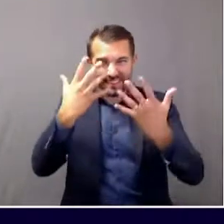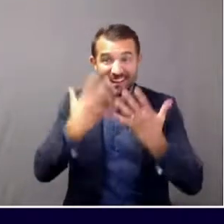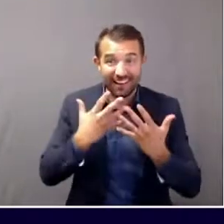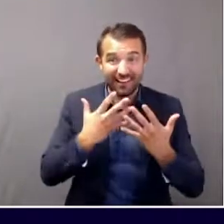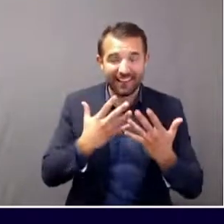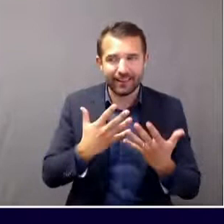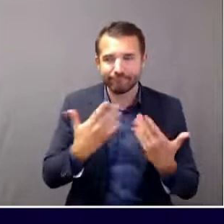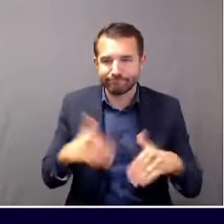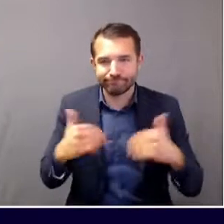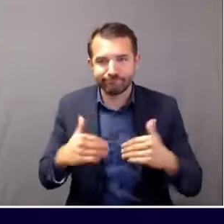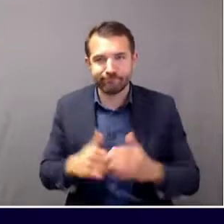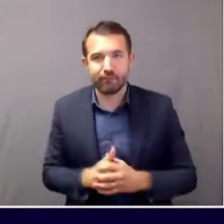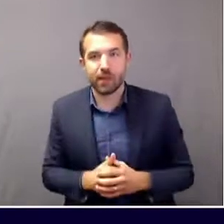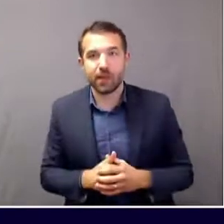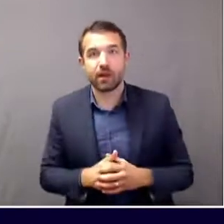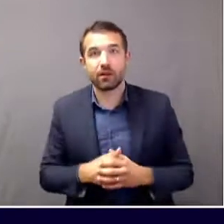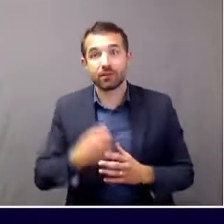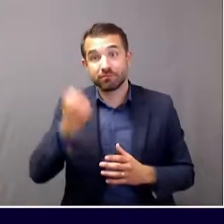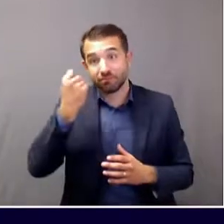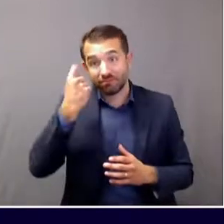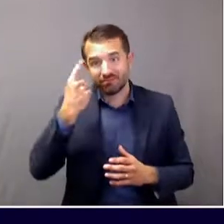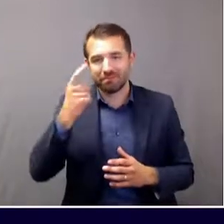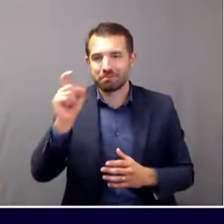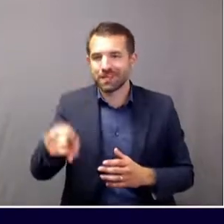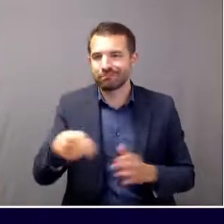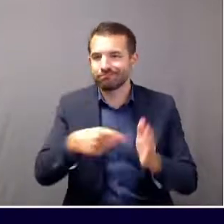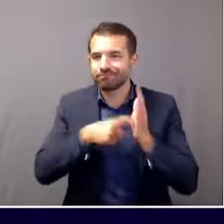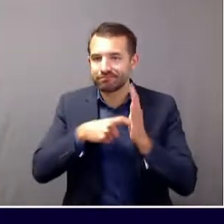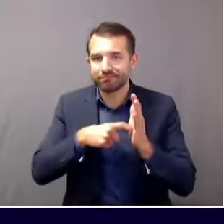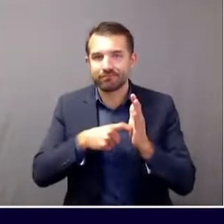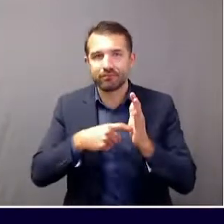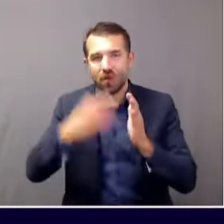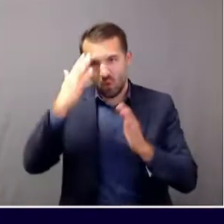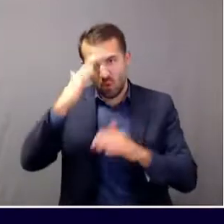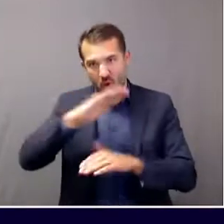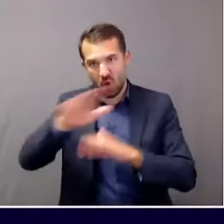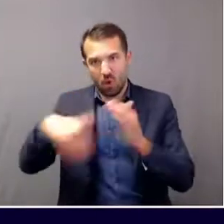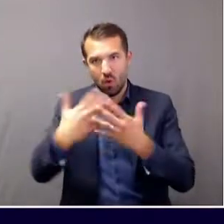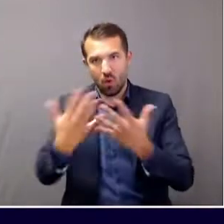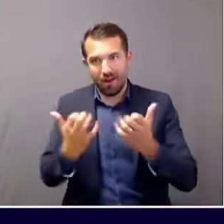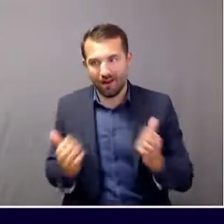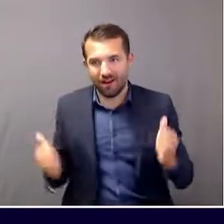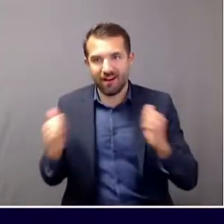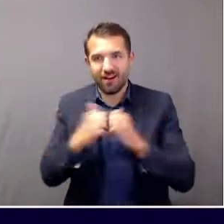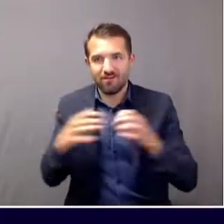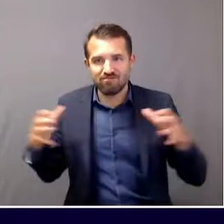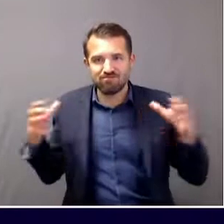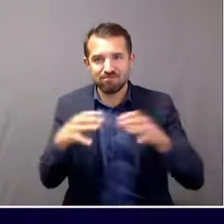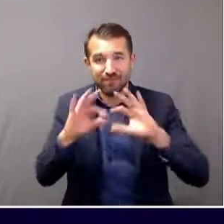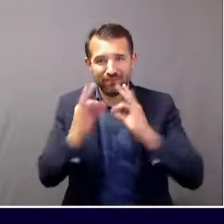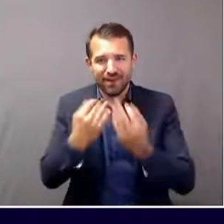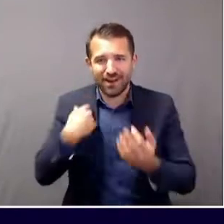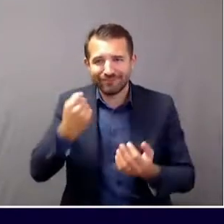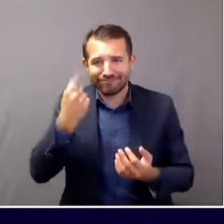we can all imagine wanting this see our families over the